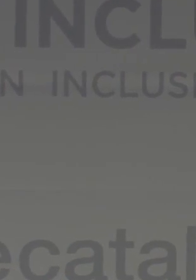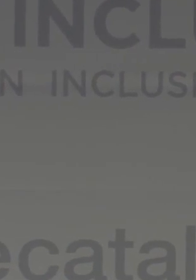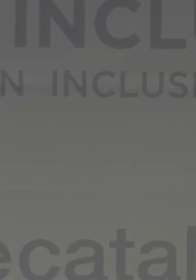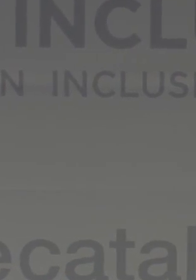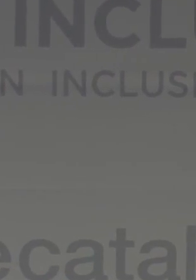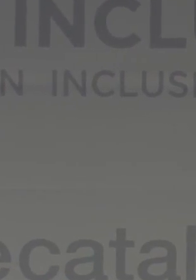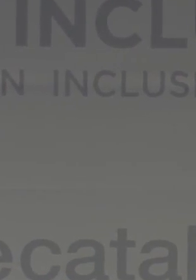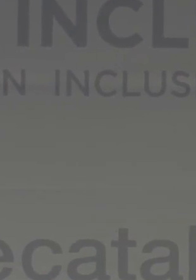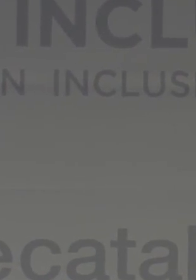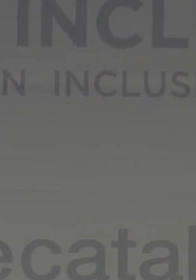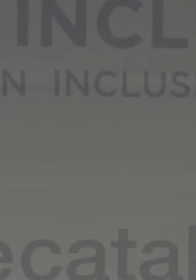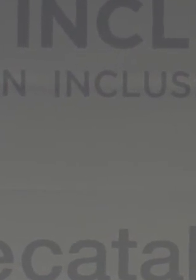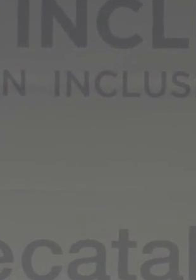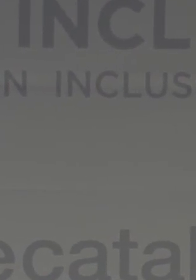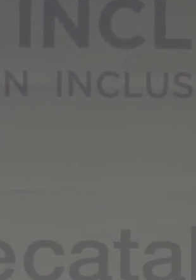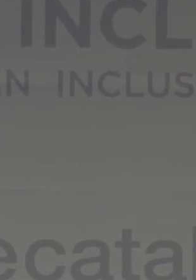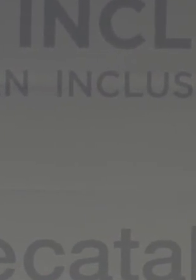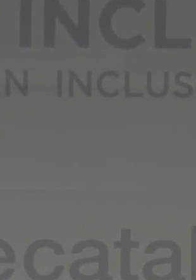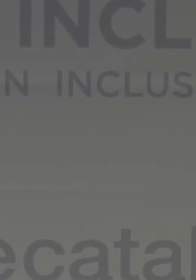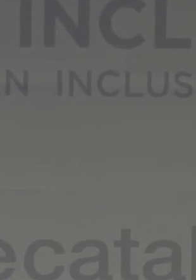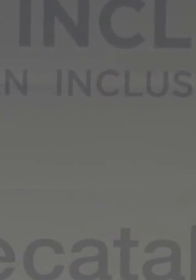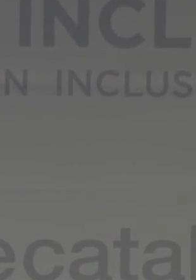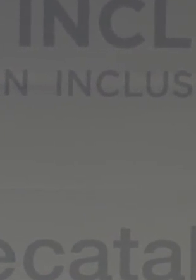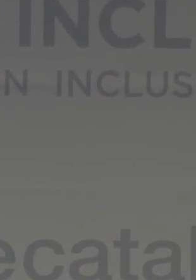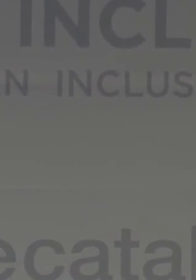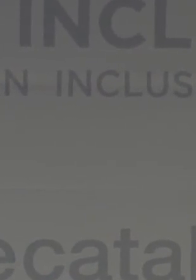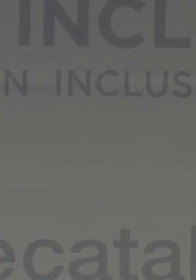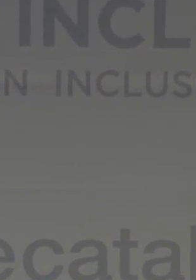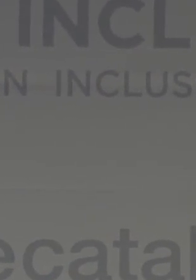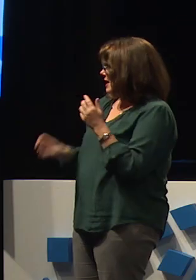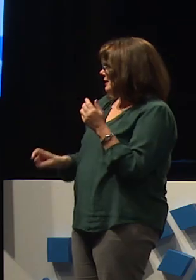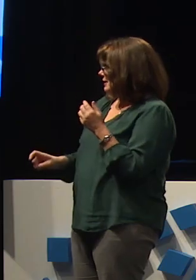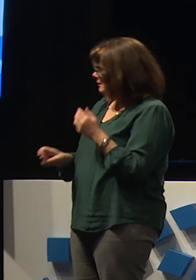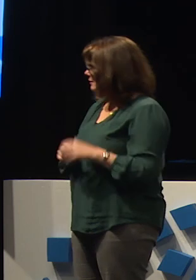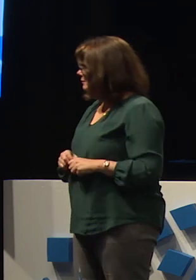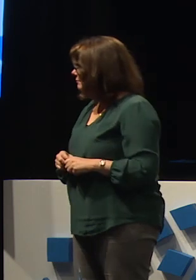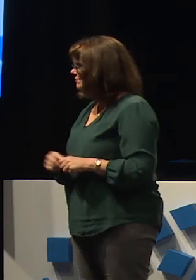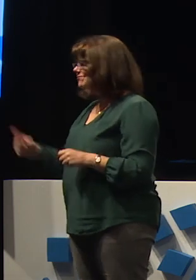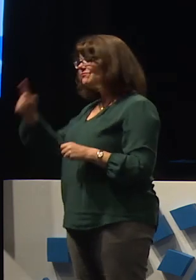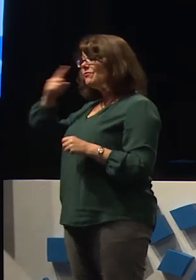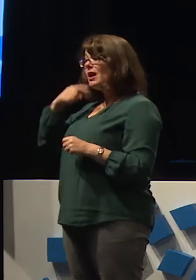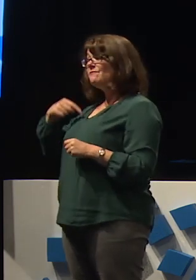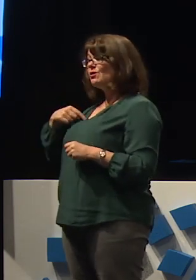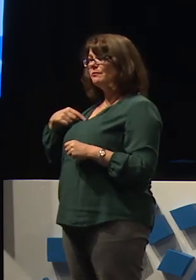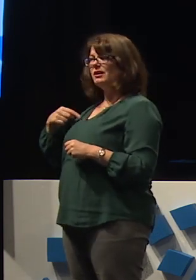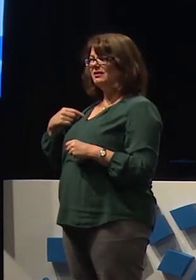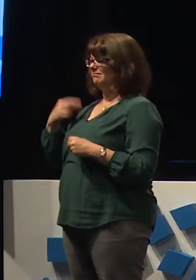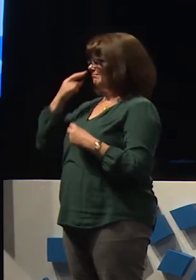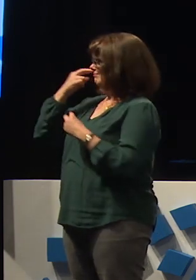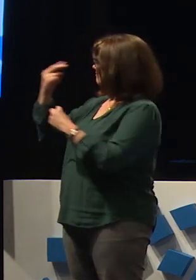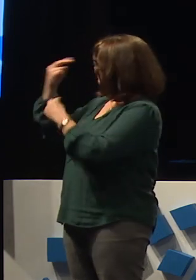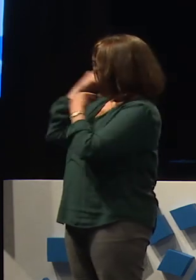really think that's really important but for for me I never thought that having